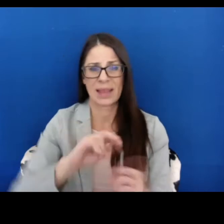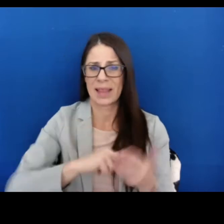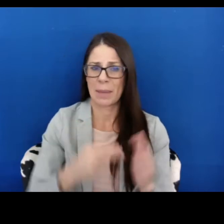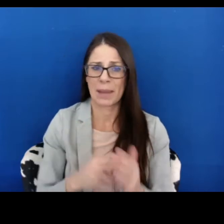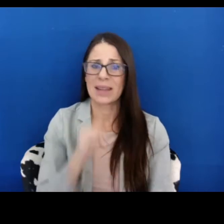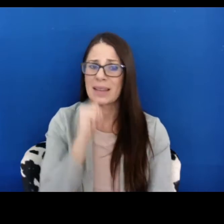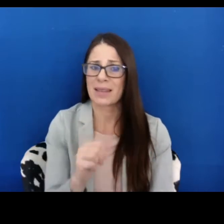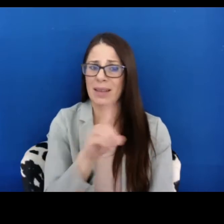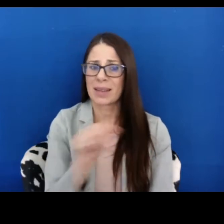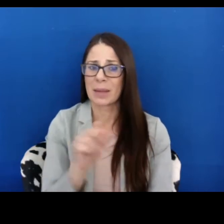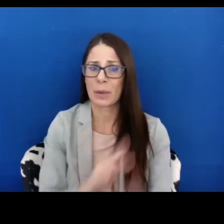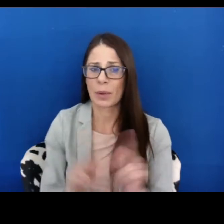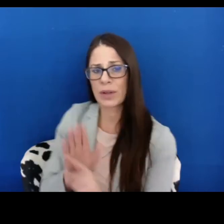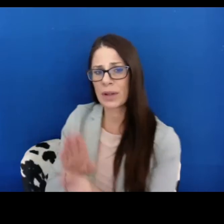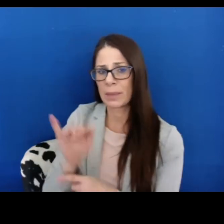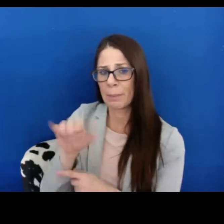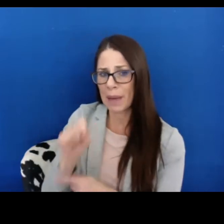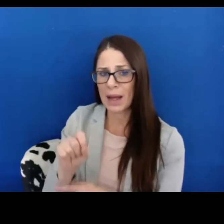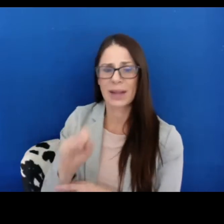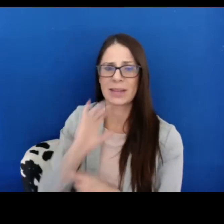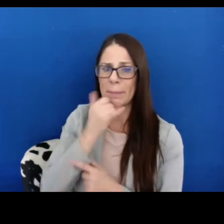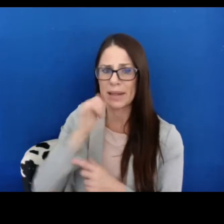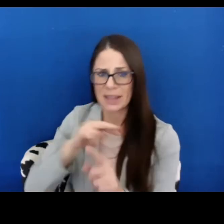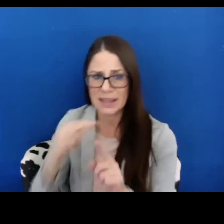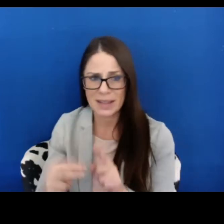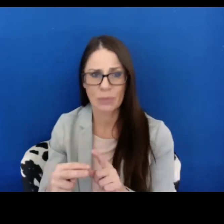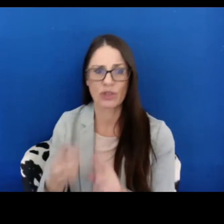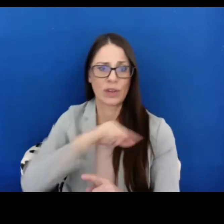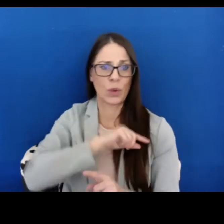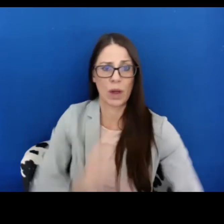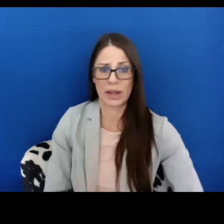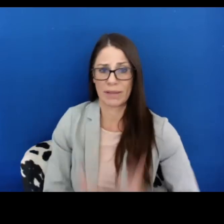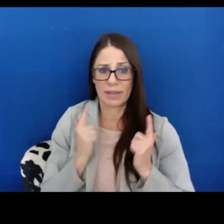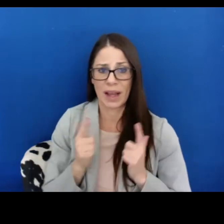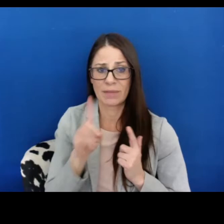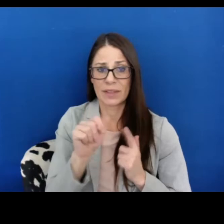persons biases and misconceptions of the quality of life of disabled people can have huge implications